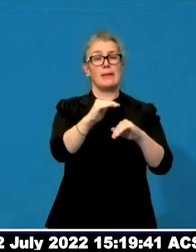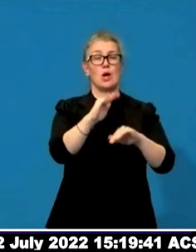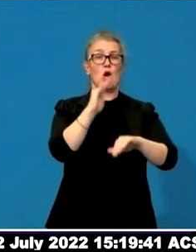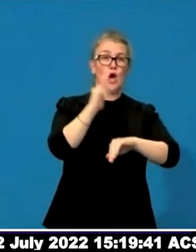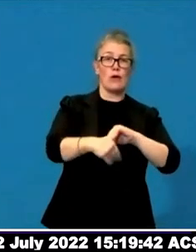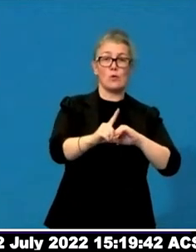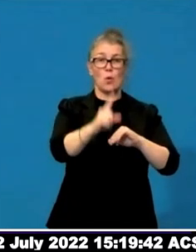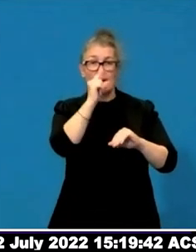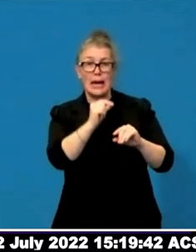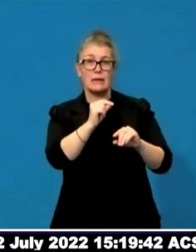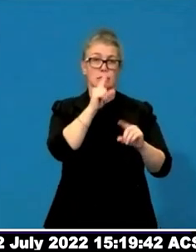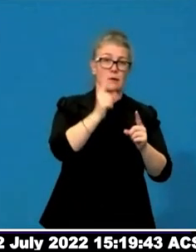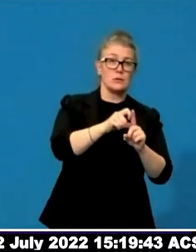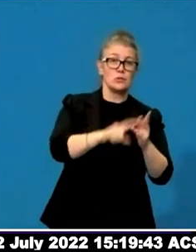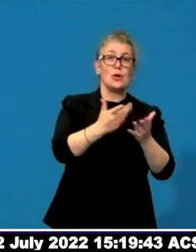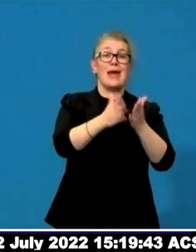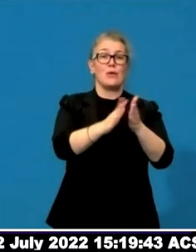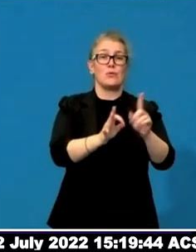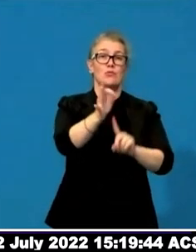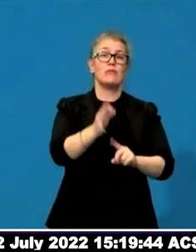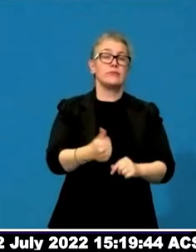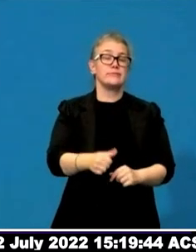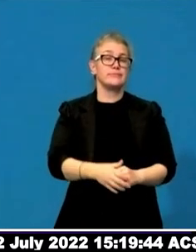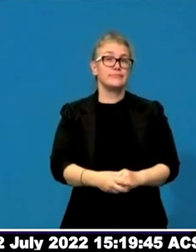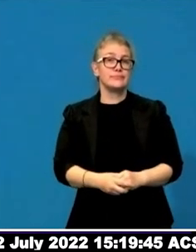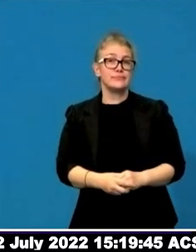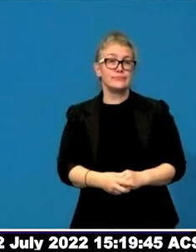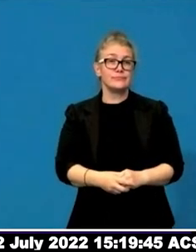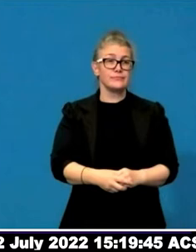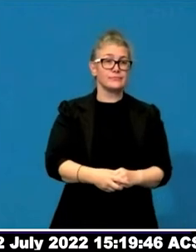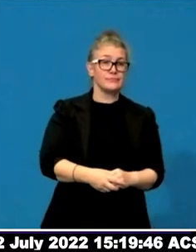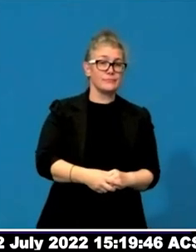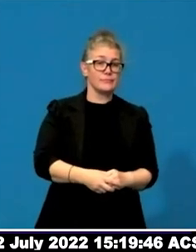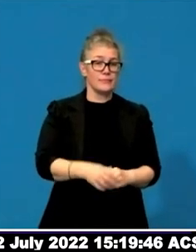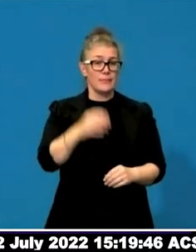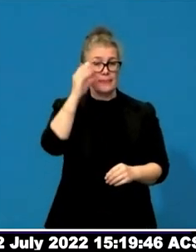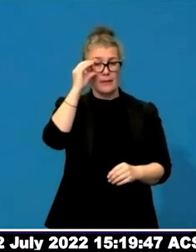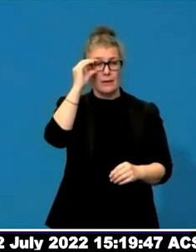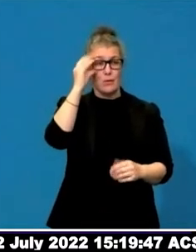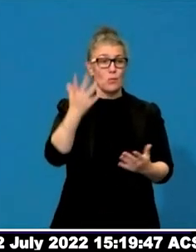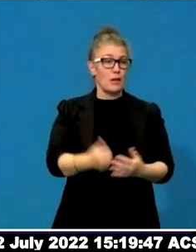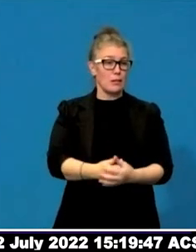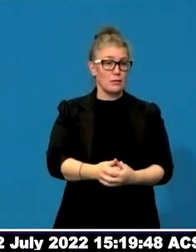in terms of improvement, as to what you just said? It's very of a model for rural Australia. Not very remote.